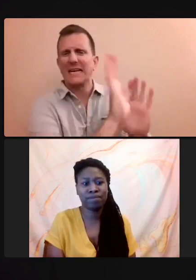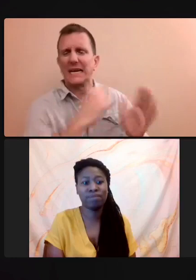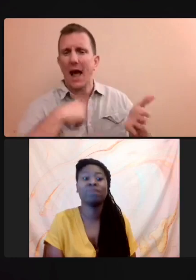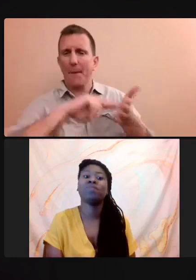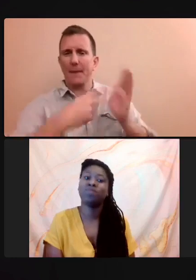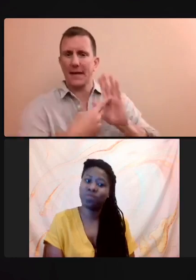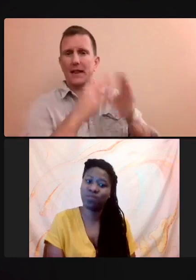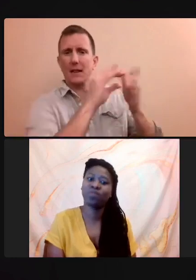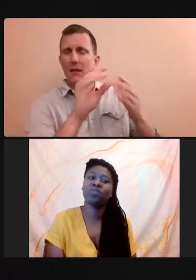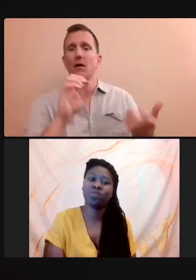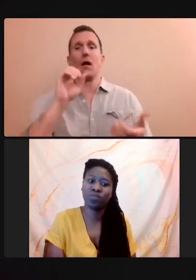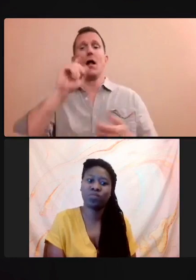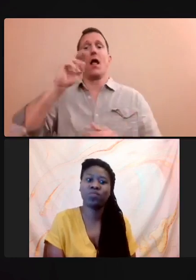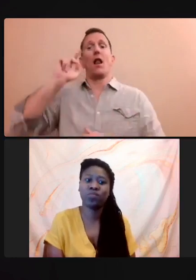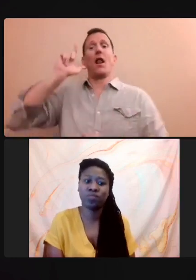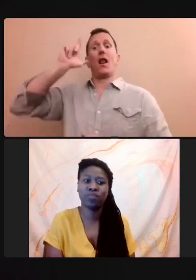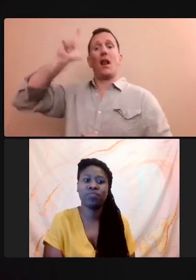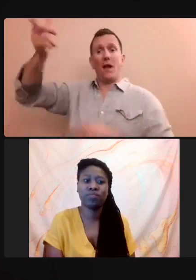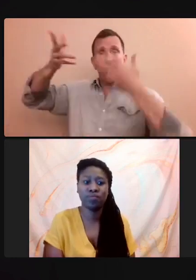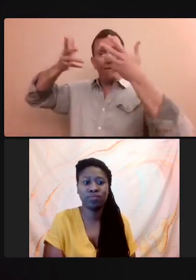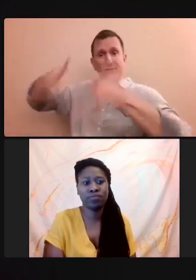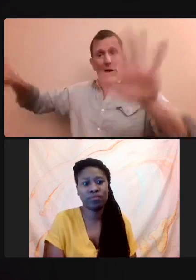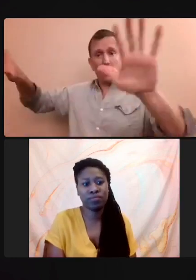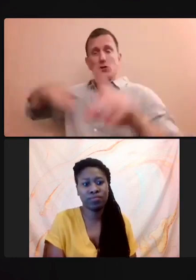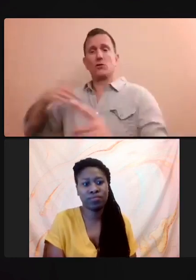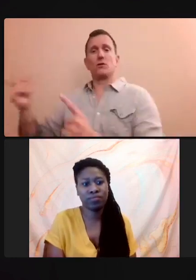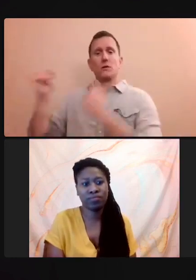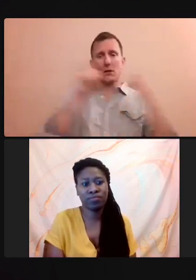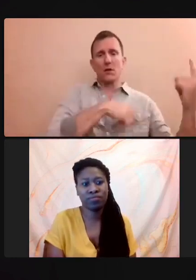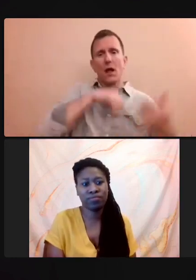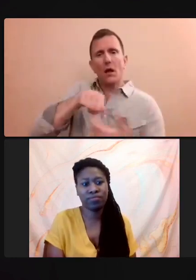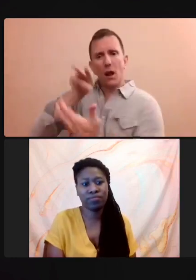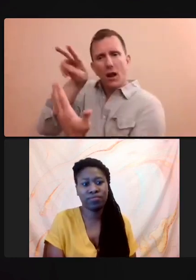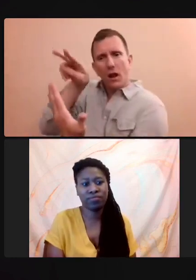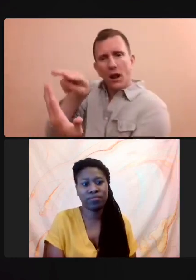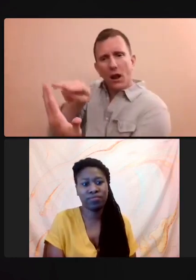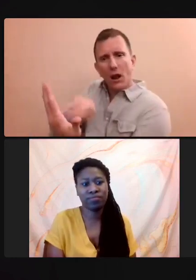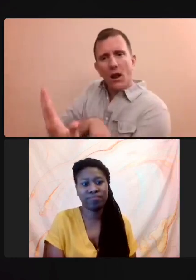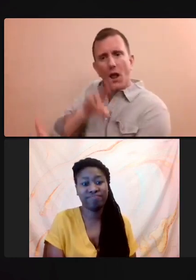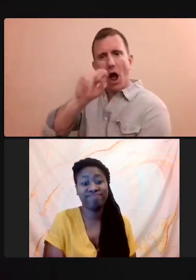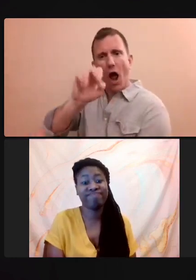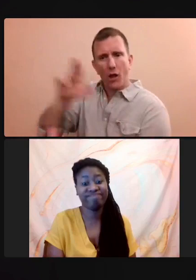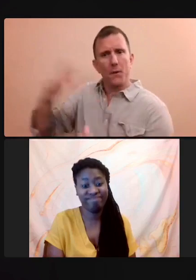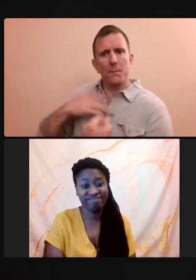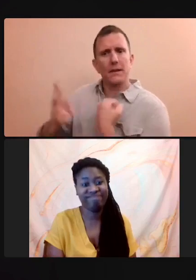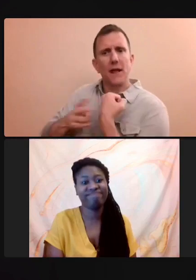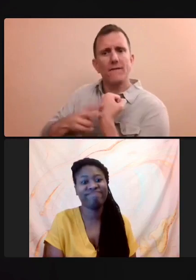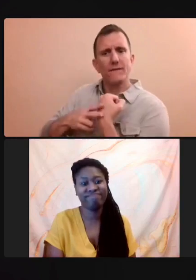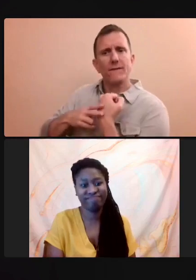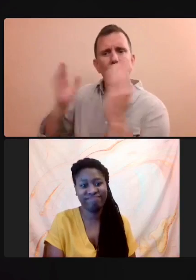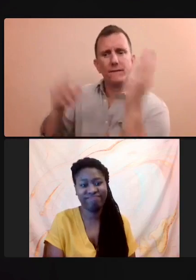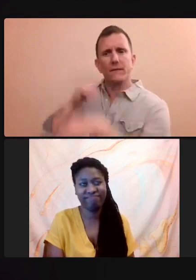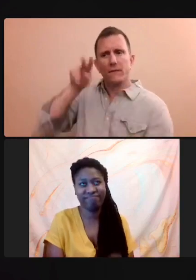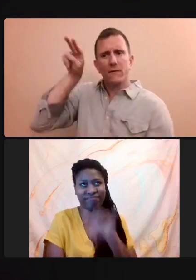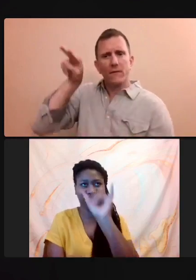maybe that's not a great example because I wouldn't be signing. That would be, yeah, I'm just trying to think of like an event